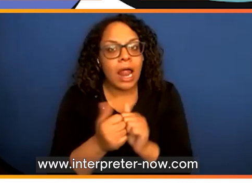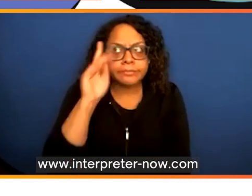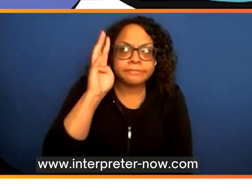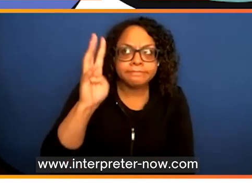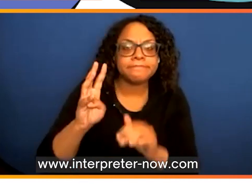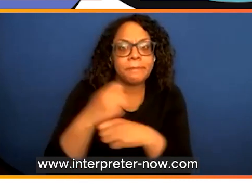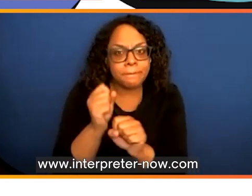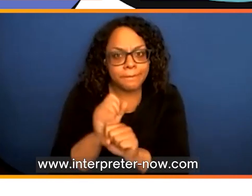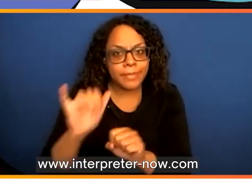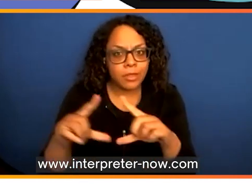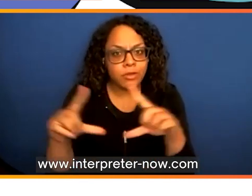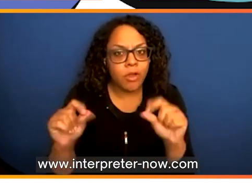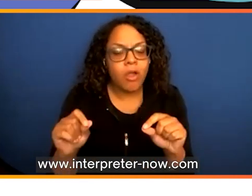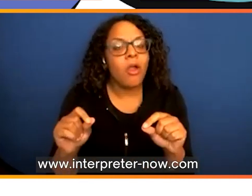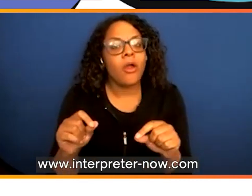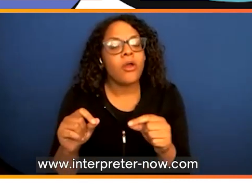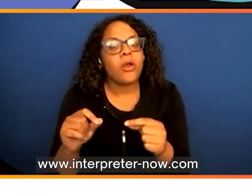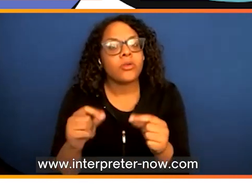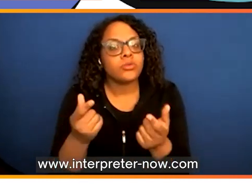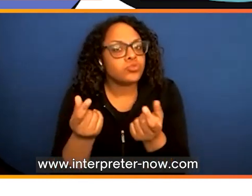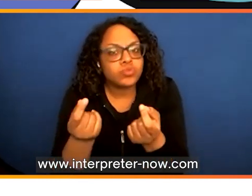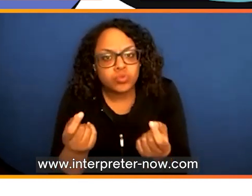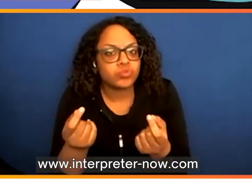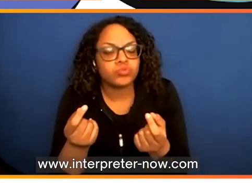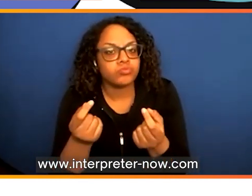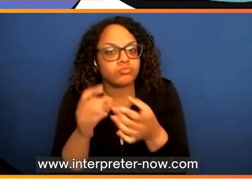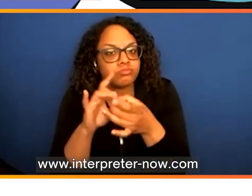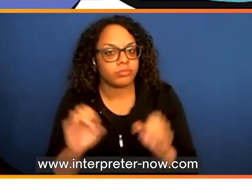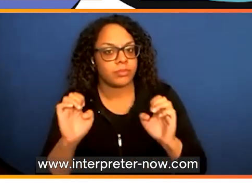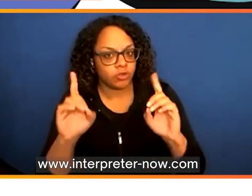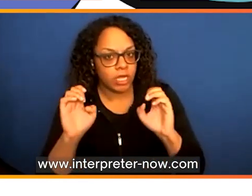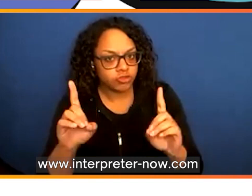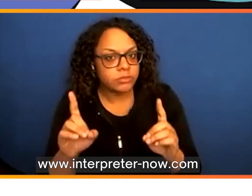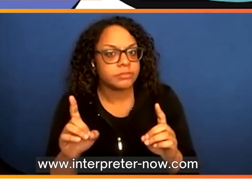and really helping people to learn and supporting them in that path?